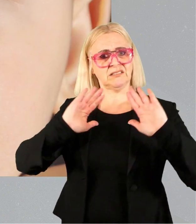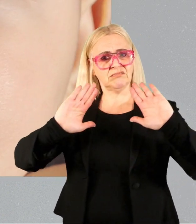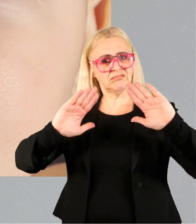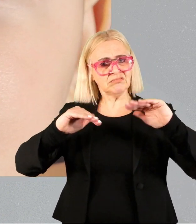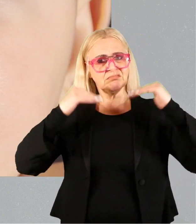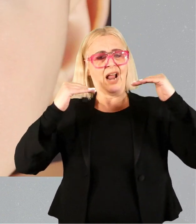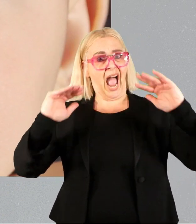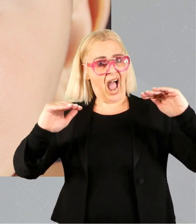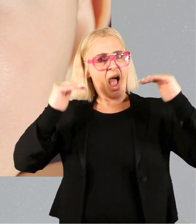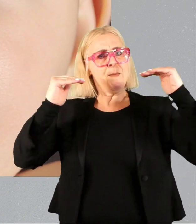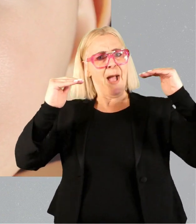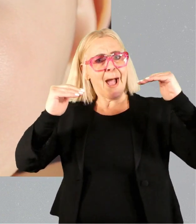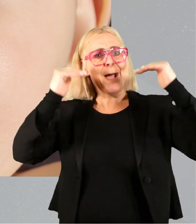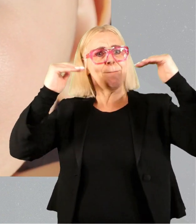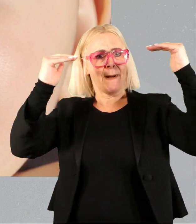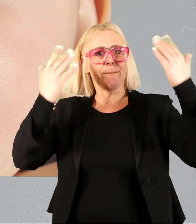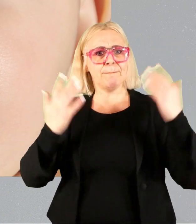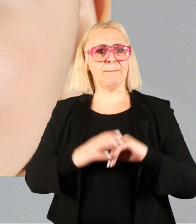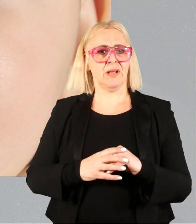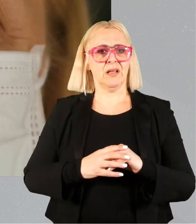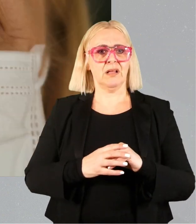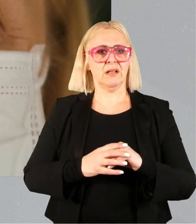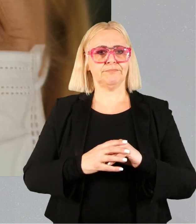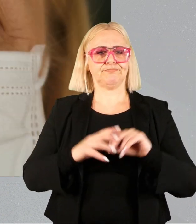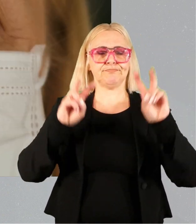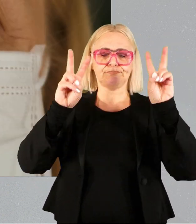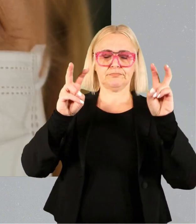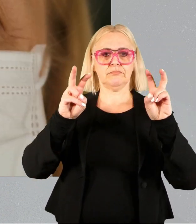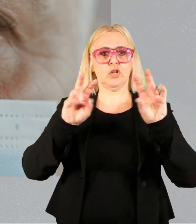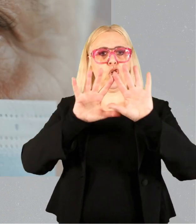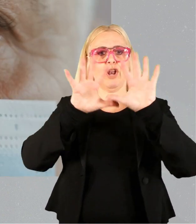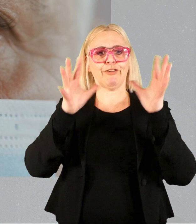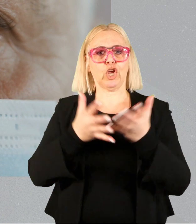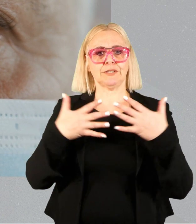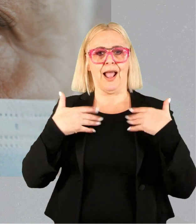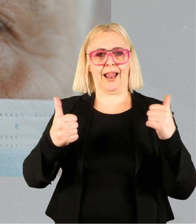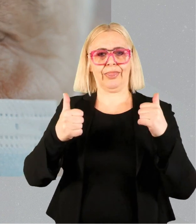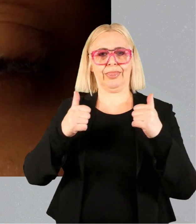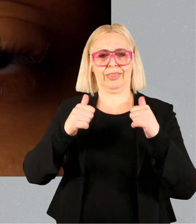Whether we call it Universal Health Coverage or National Health Service, whatever we call it,